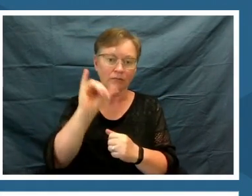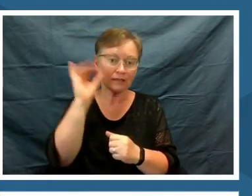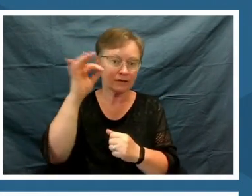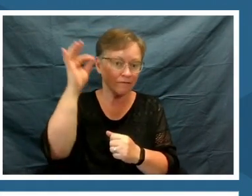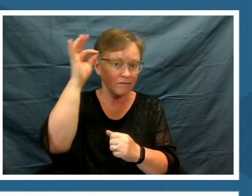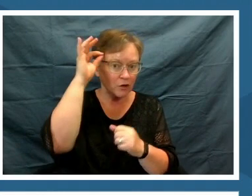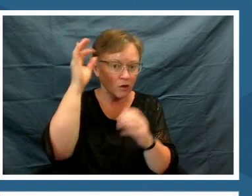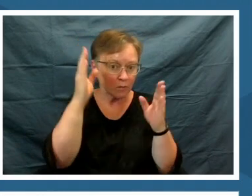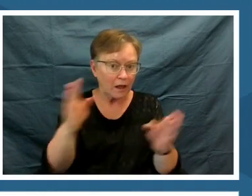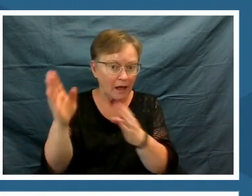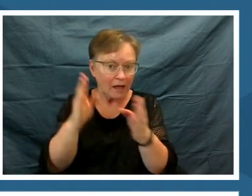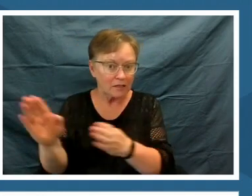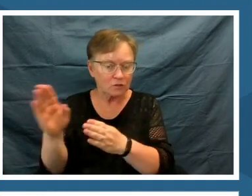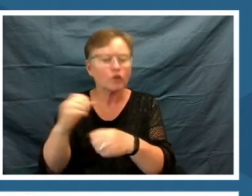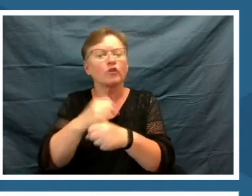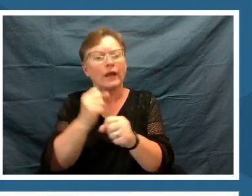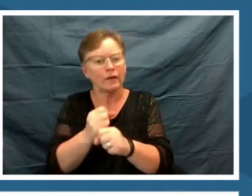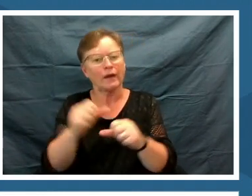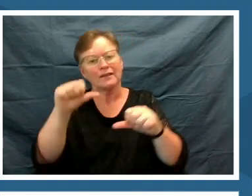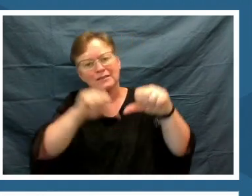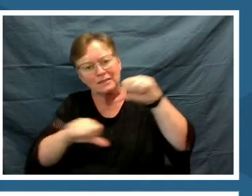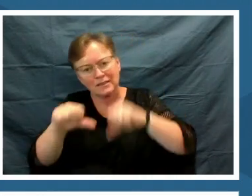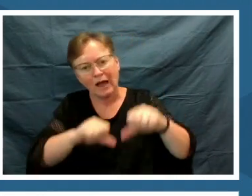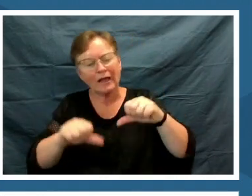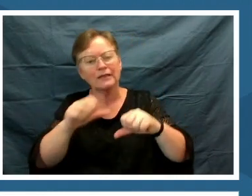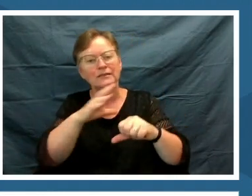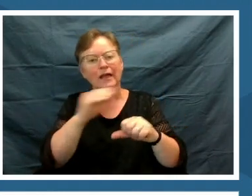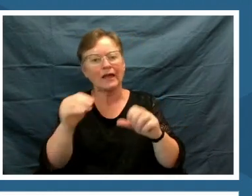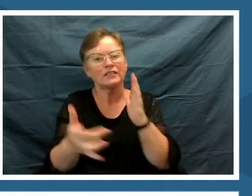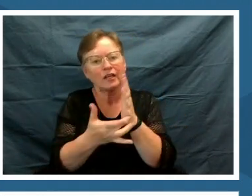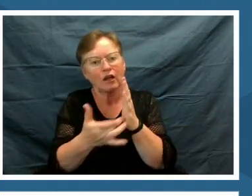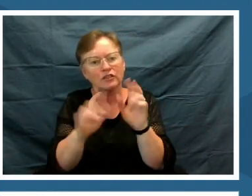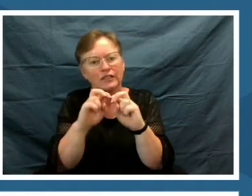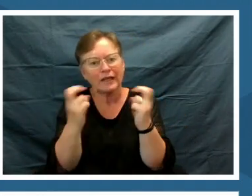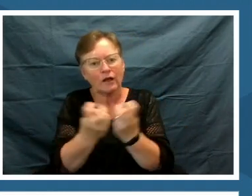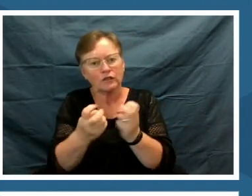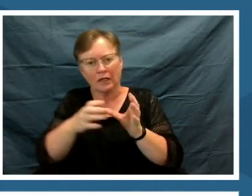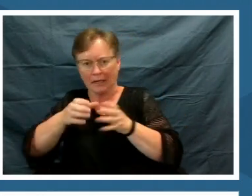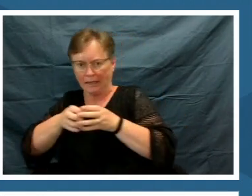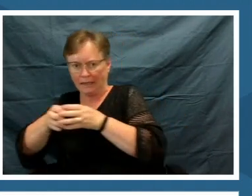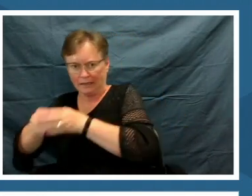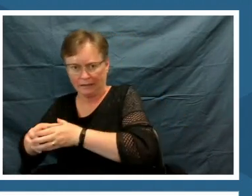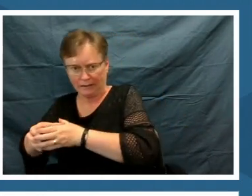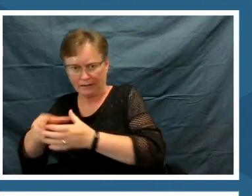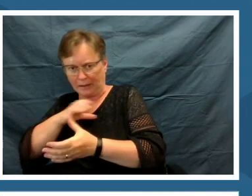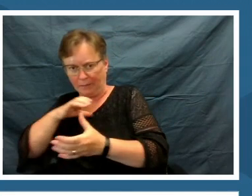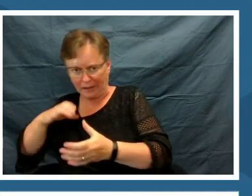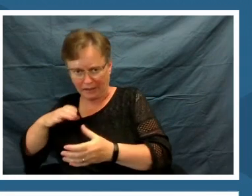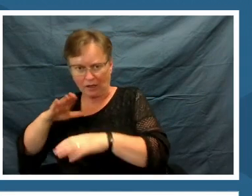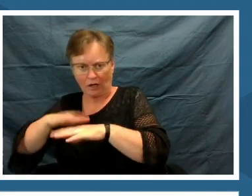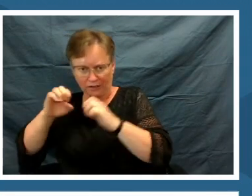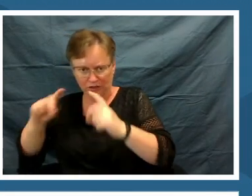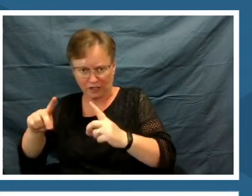technology council's committee on stem education with input from individuals